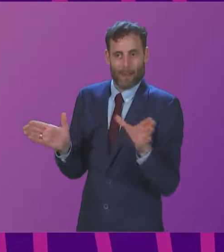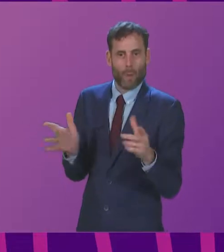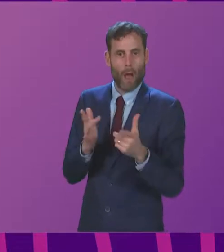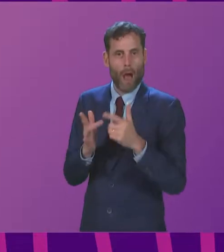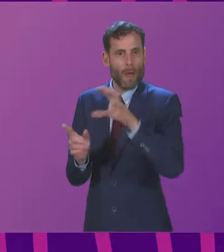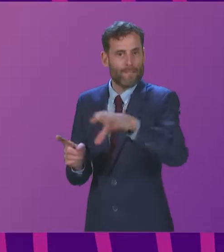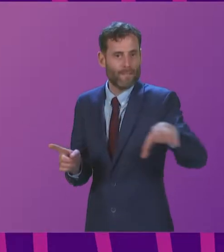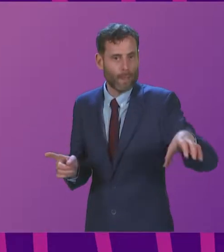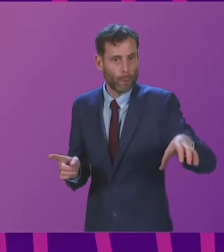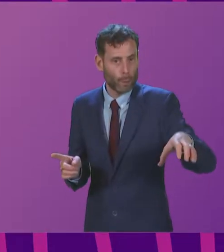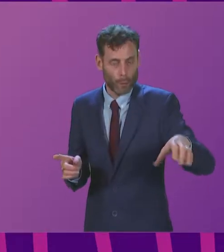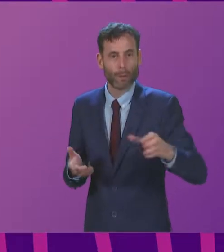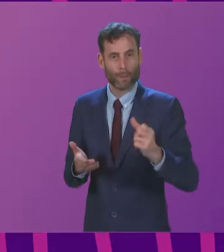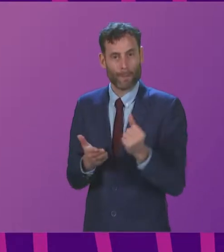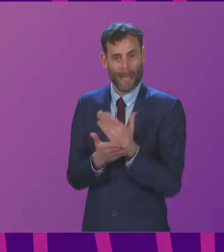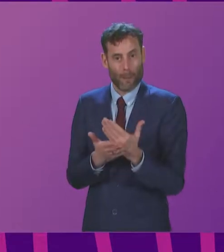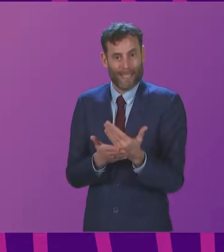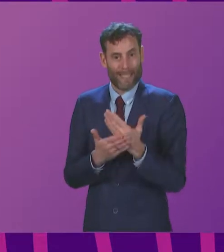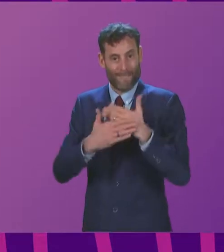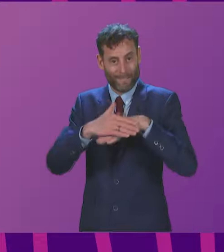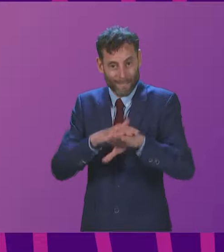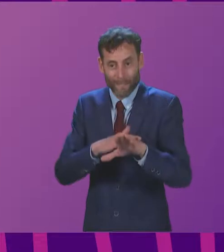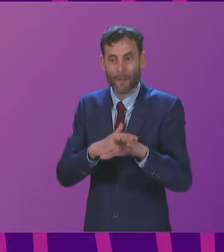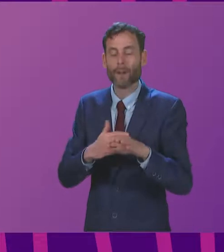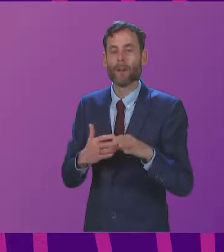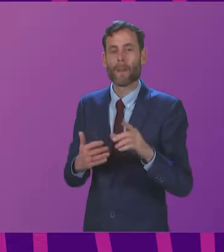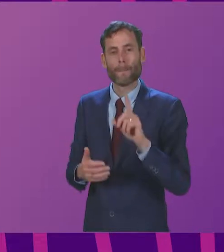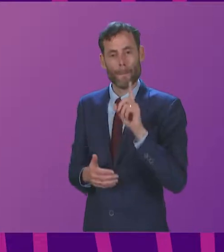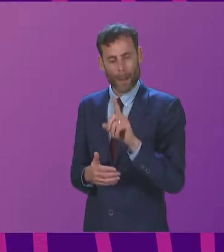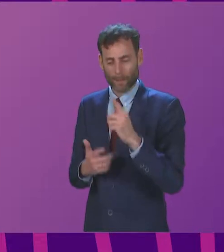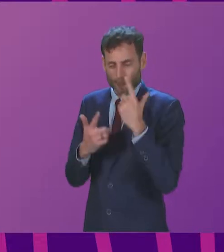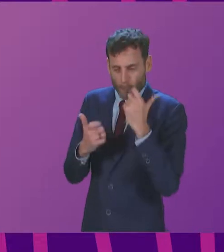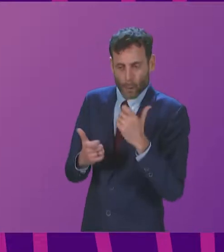more onerous restrictions on, for example, hospitality. We will continue to liaise closely